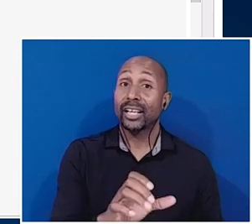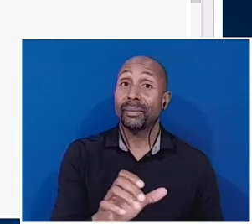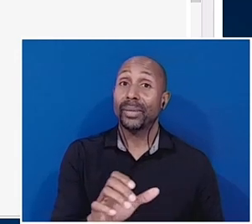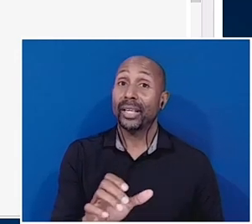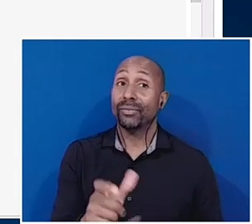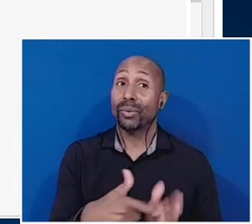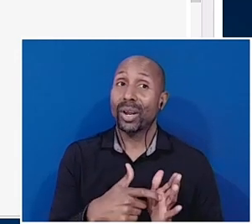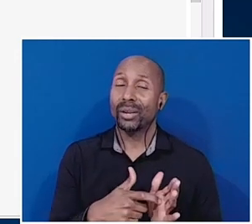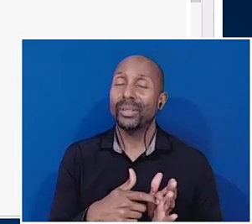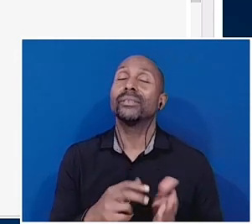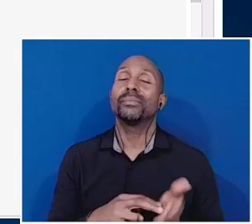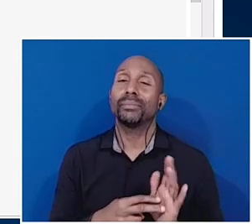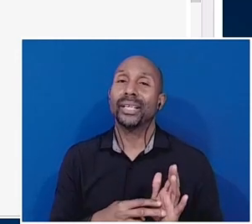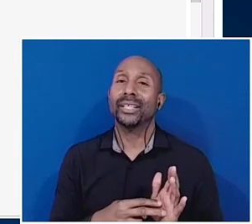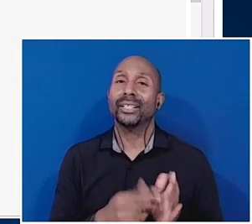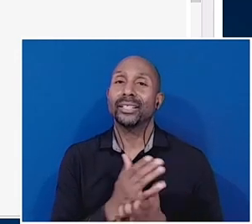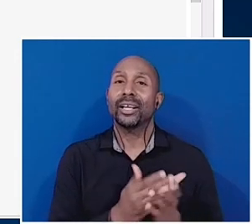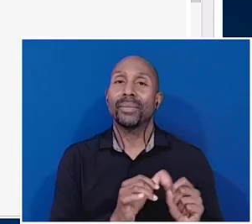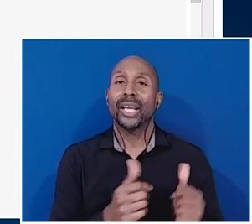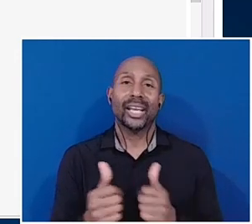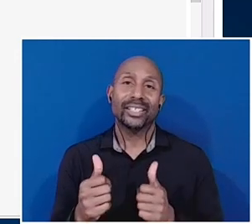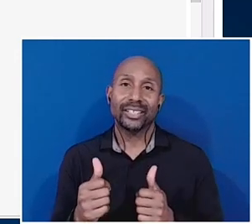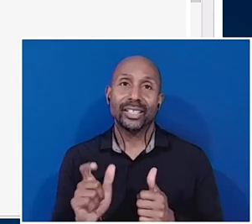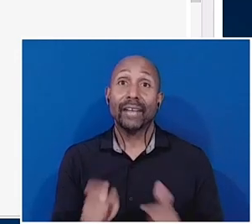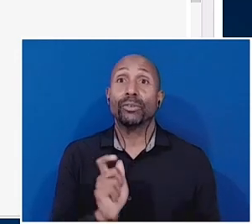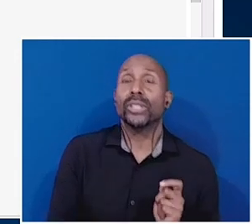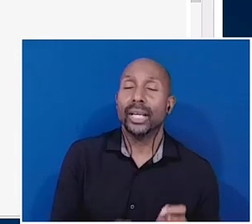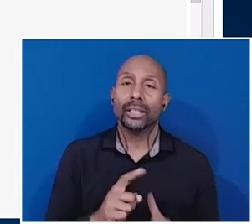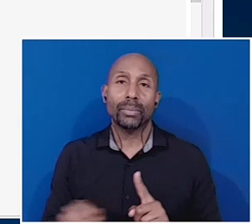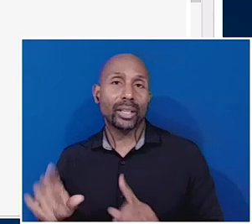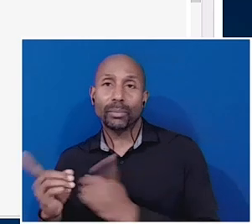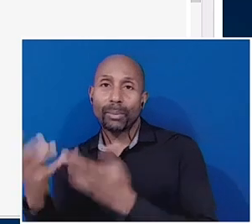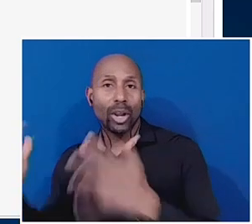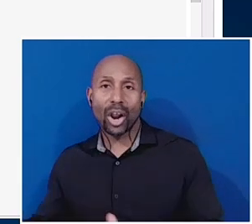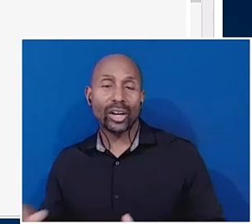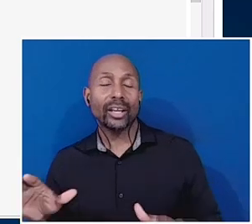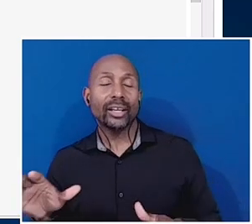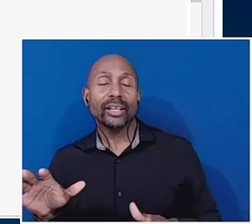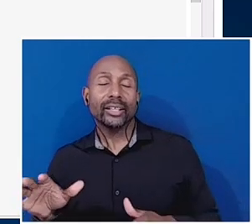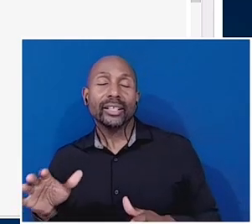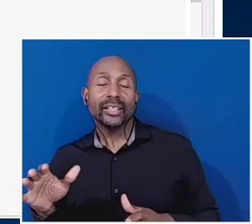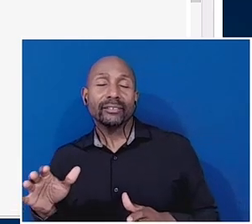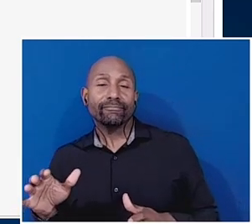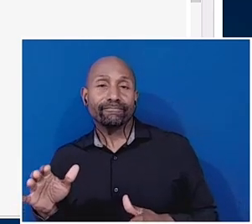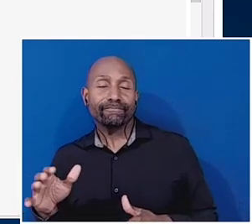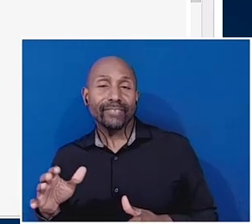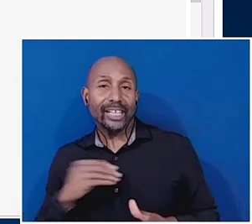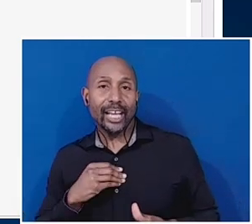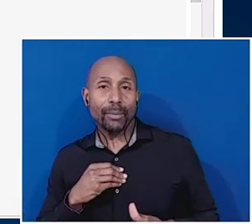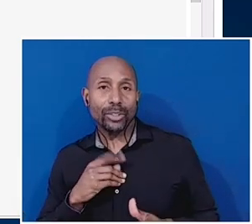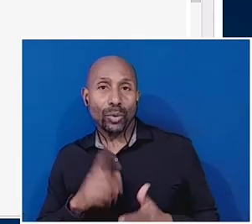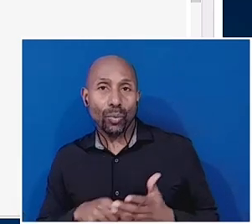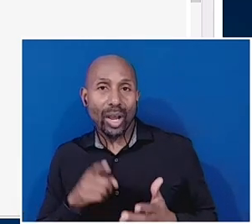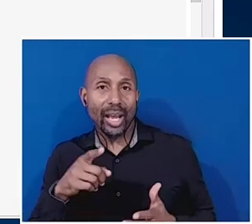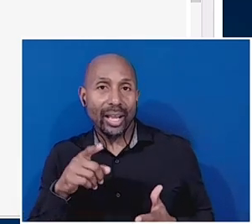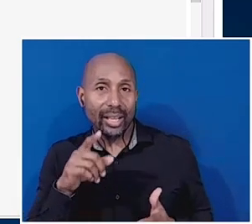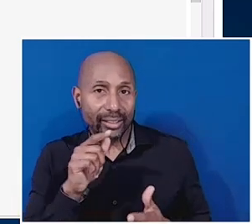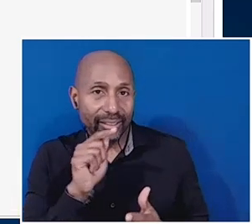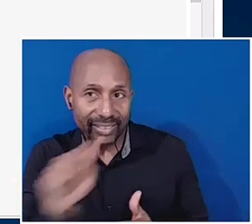Department has already found acceptable. So if they want written notice with some kind of- you know, and the basis for the